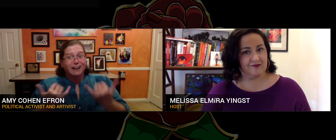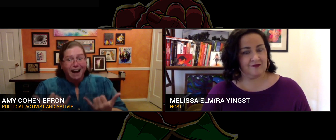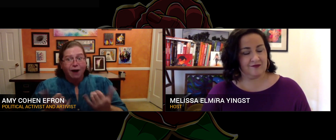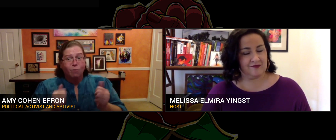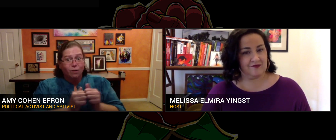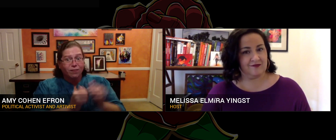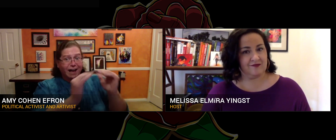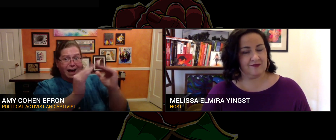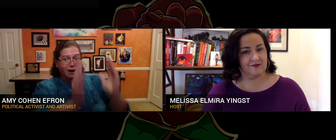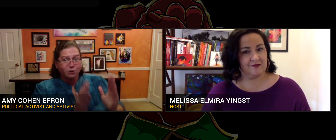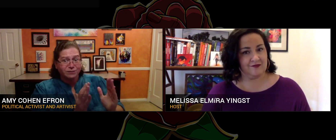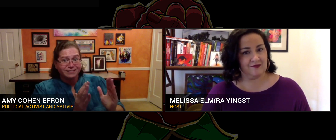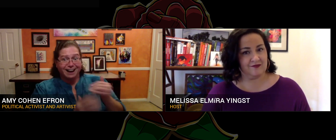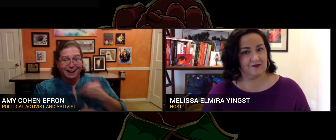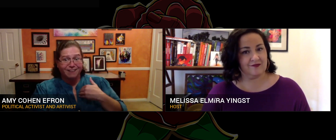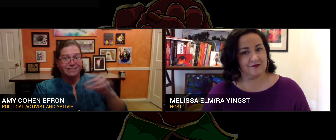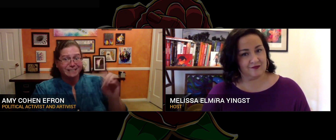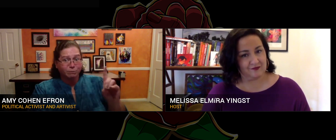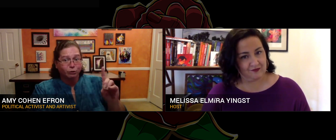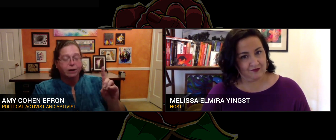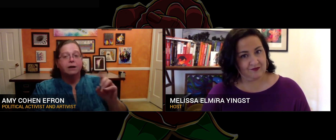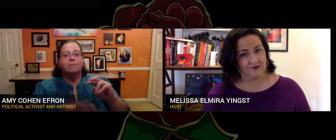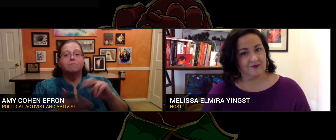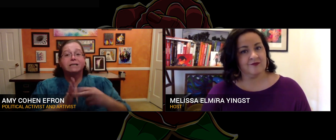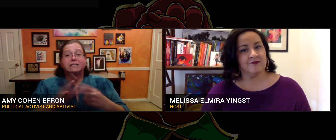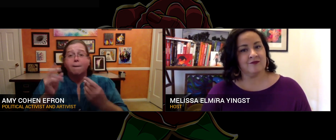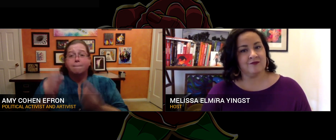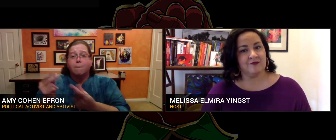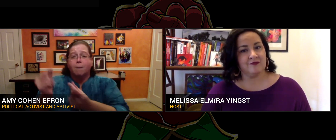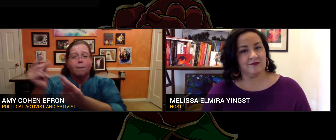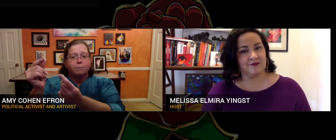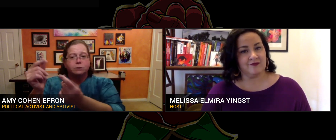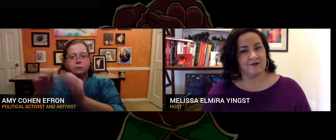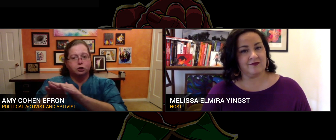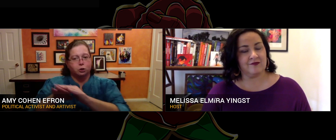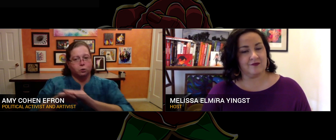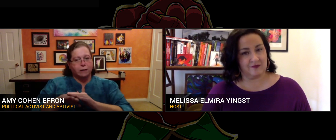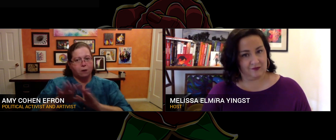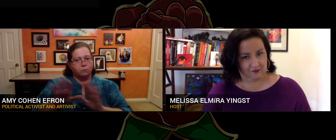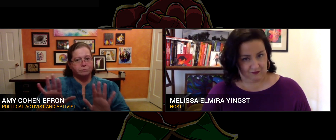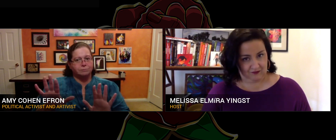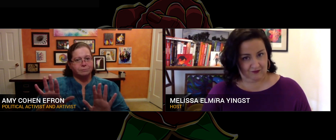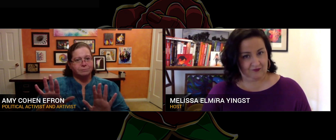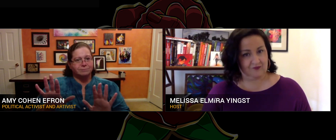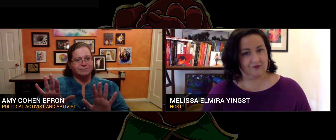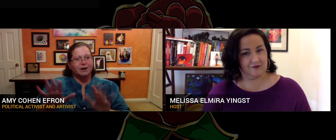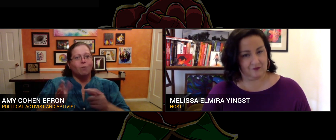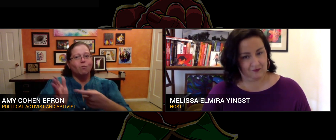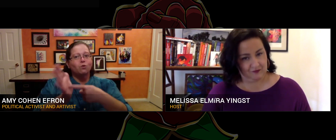So now with the House having Democrats controlling it, that means the rushing from the Republicans will slow down,